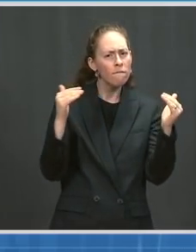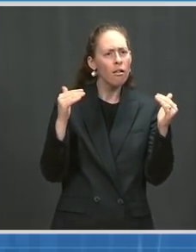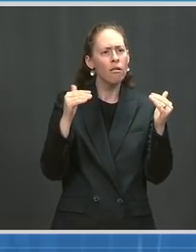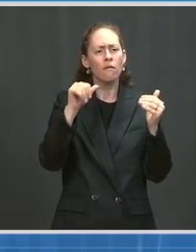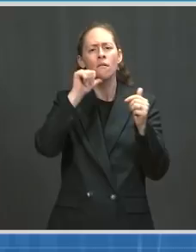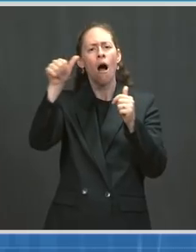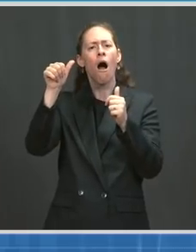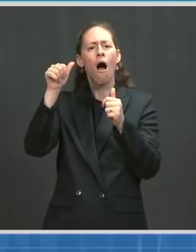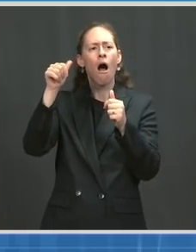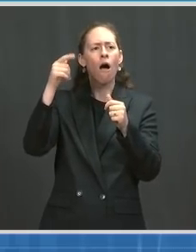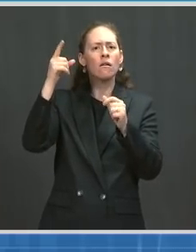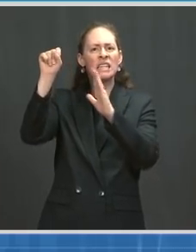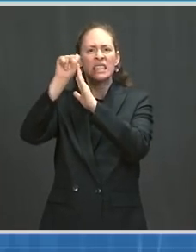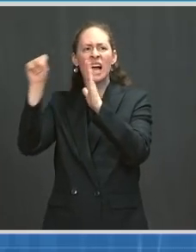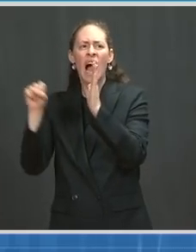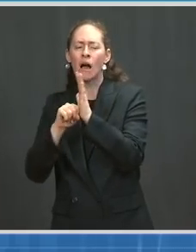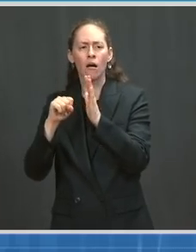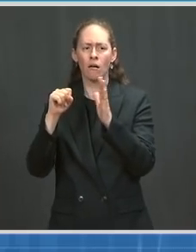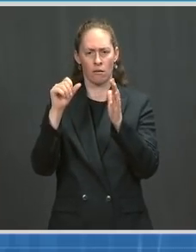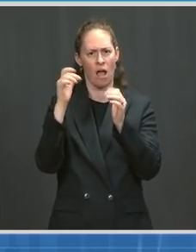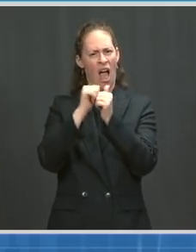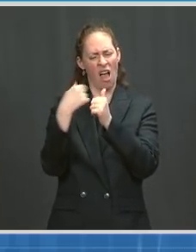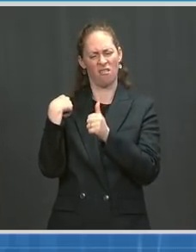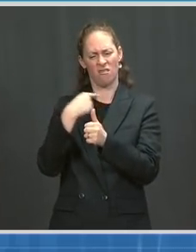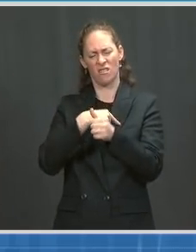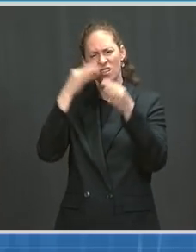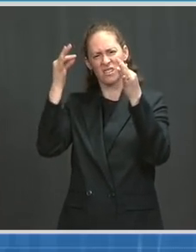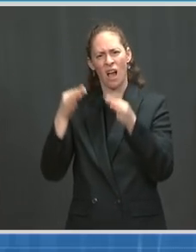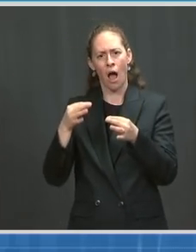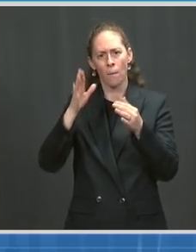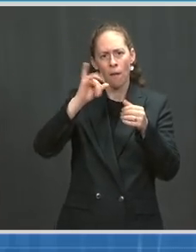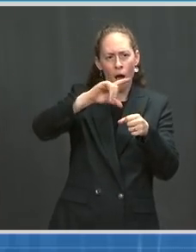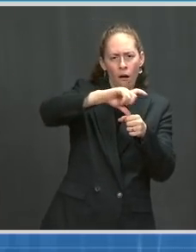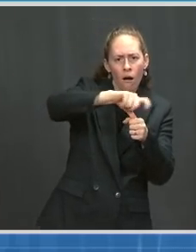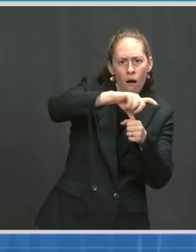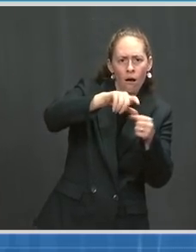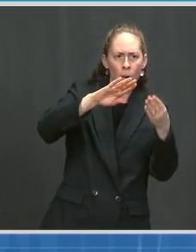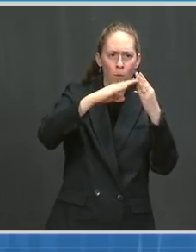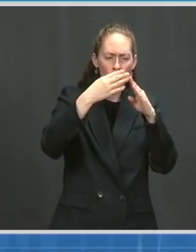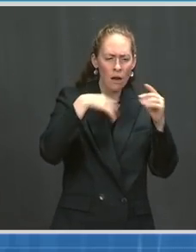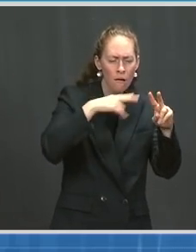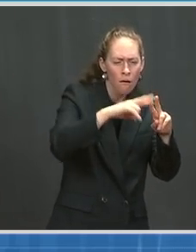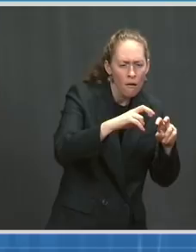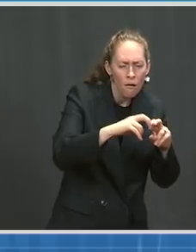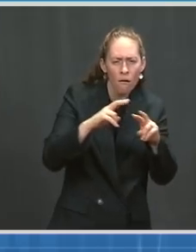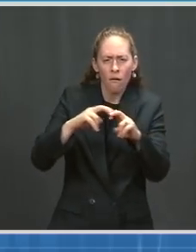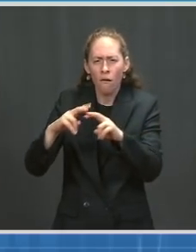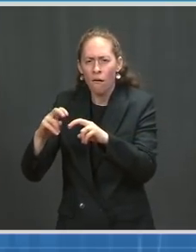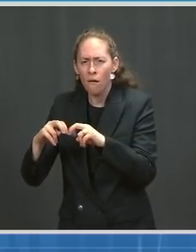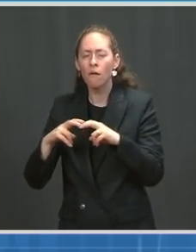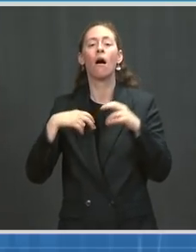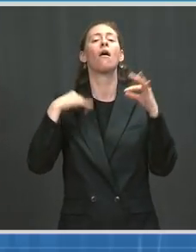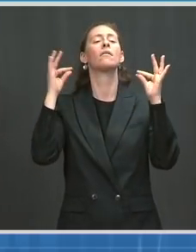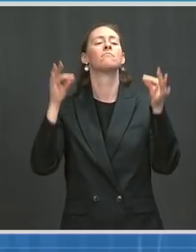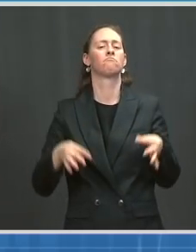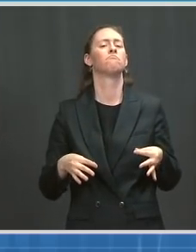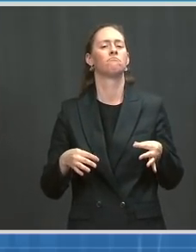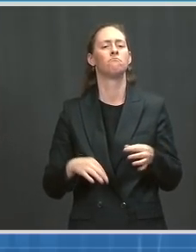When we look across the country, our areas of high or moderate burden -- indicated by red and pink respectively -- are shrinking.